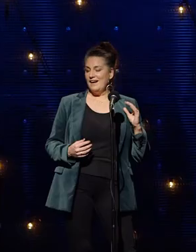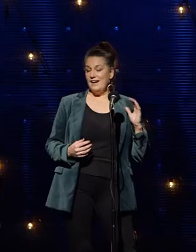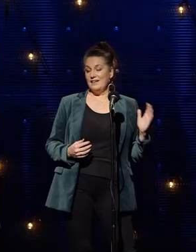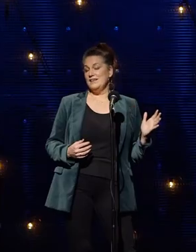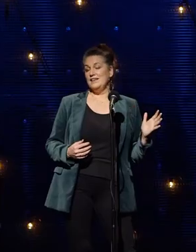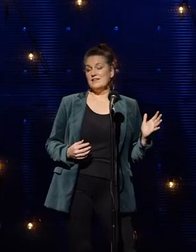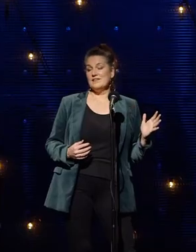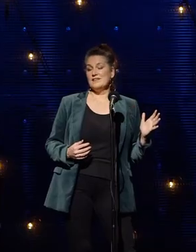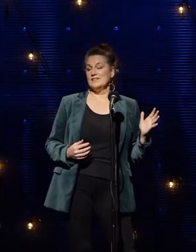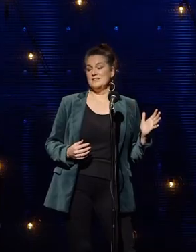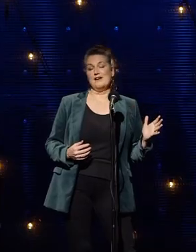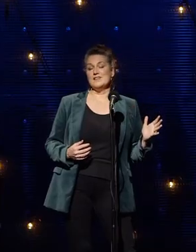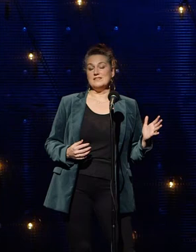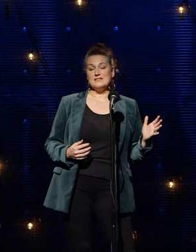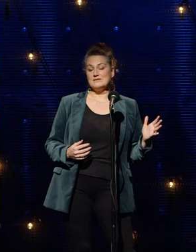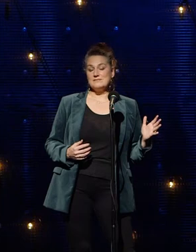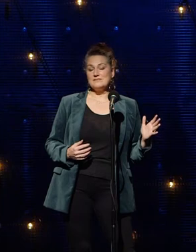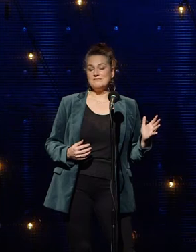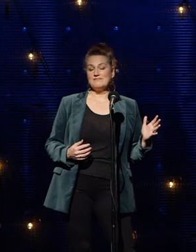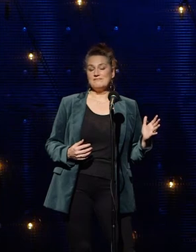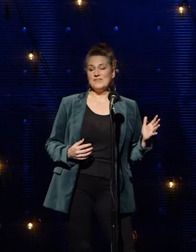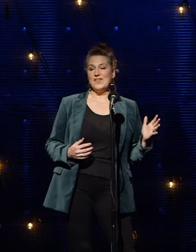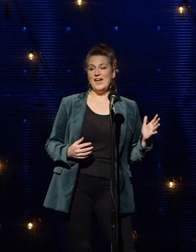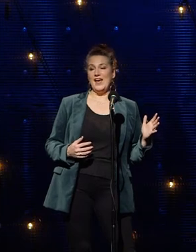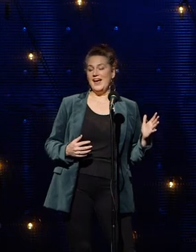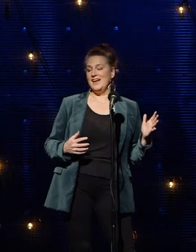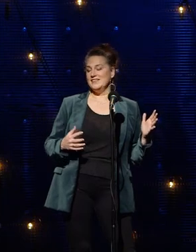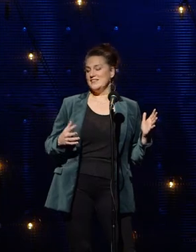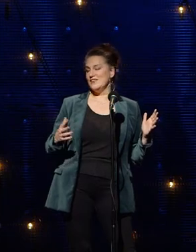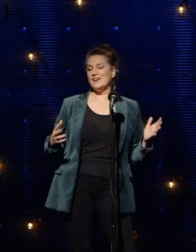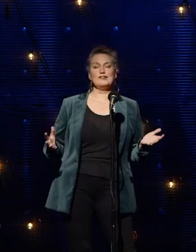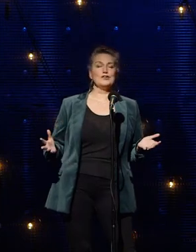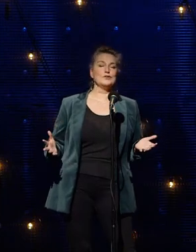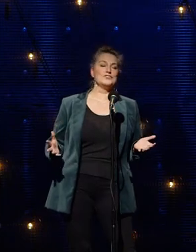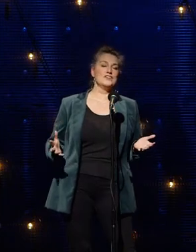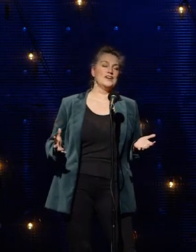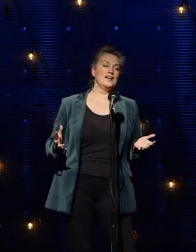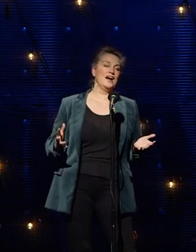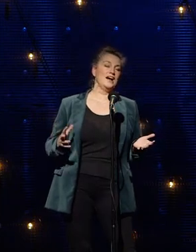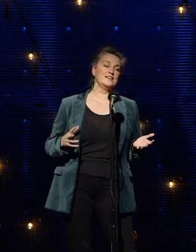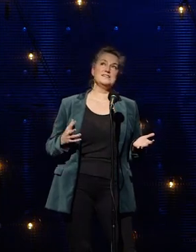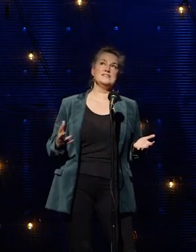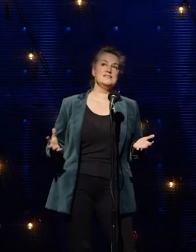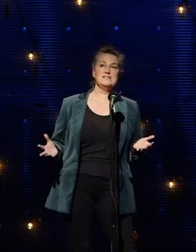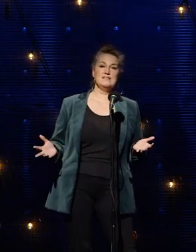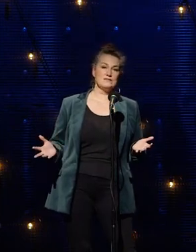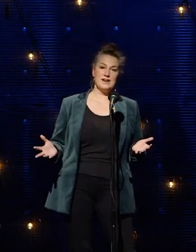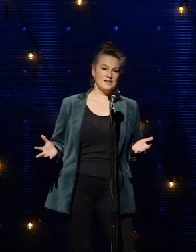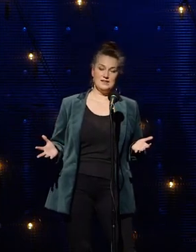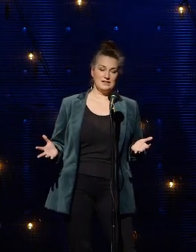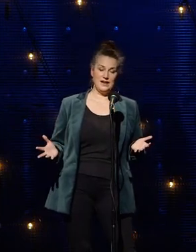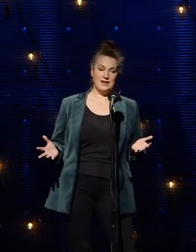I can hear the sirens. And they're getting closer and I can see the red lights.